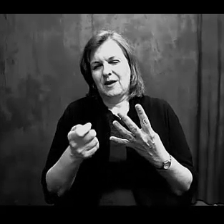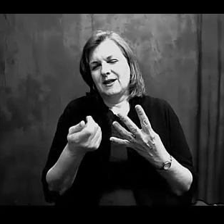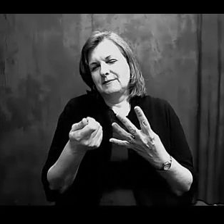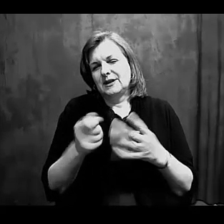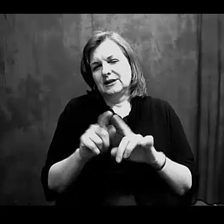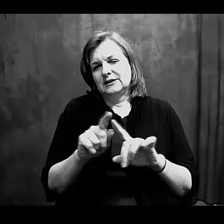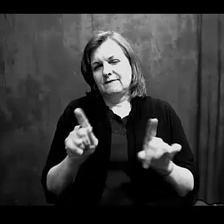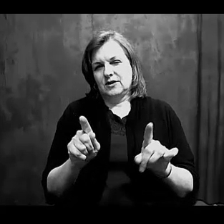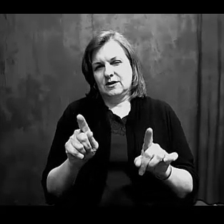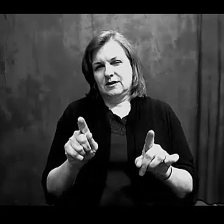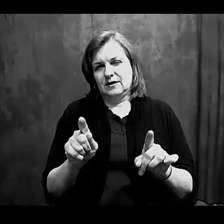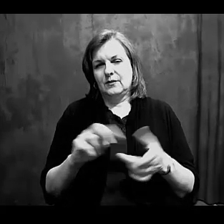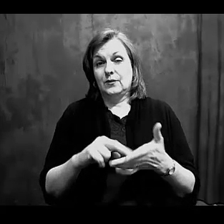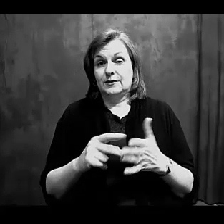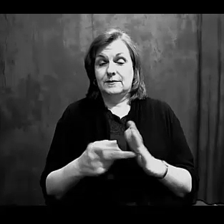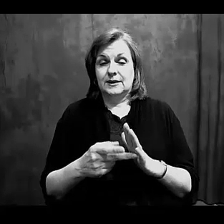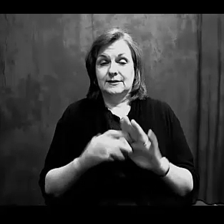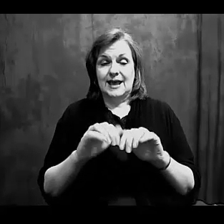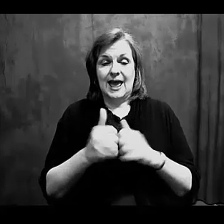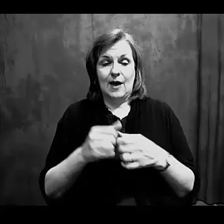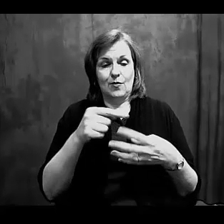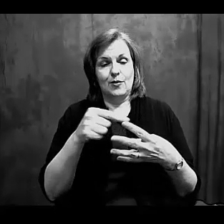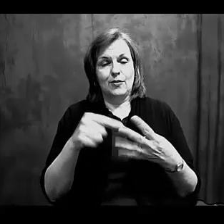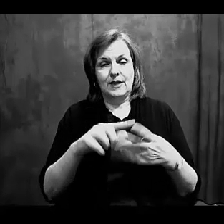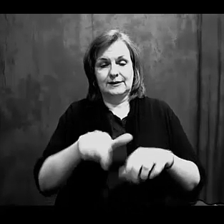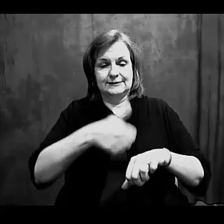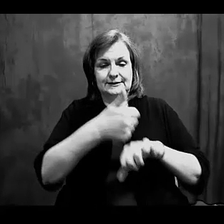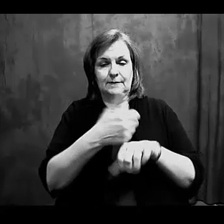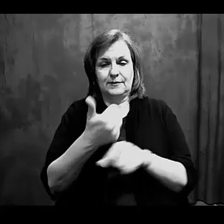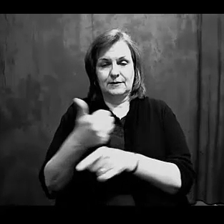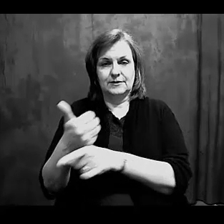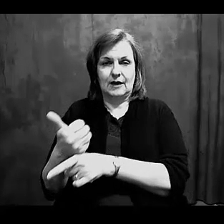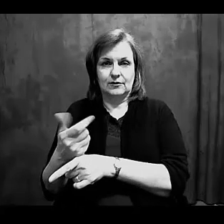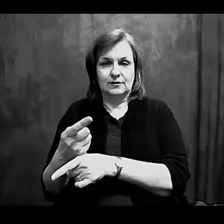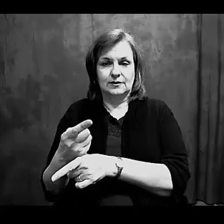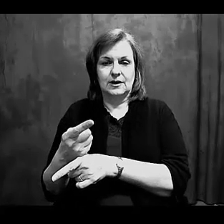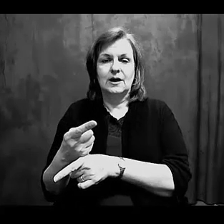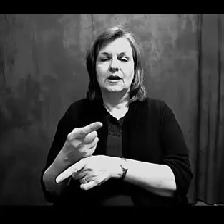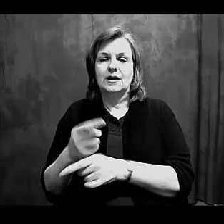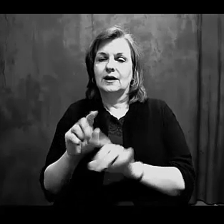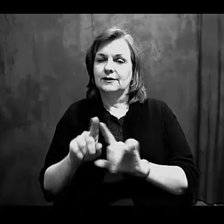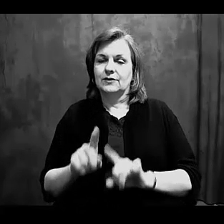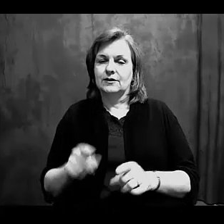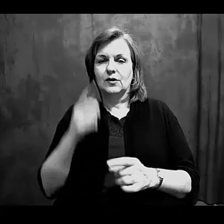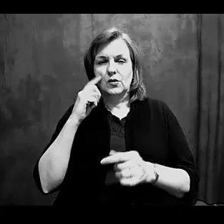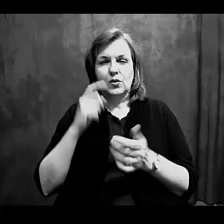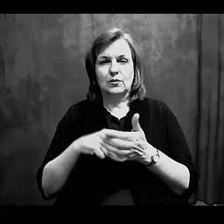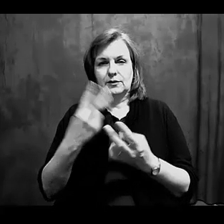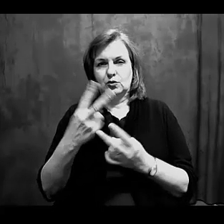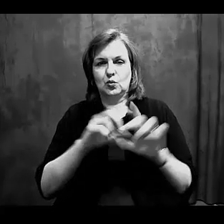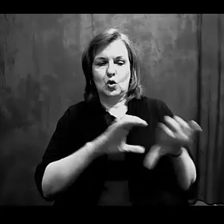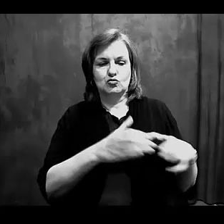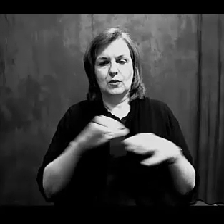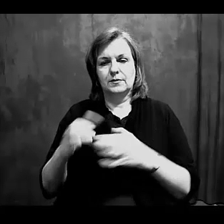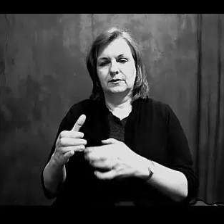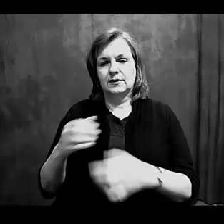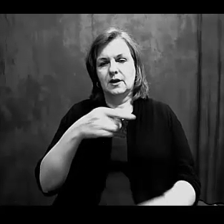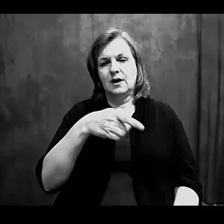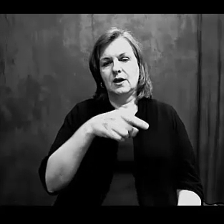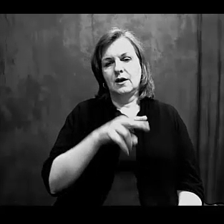and this means that the way they're going to arrange themselves is going to be different note that we have two groups the purines that